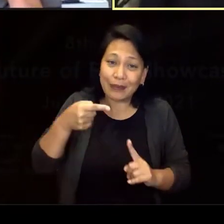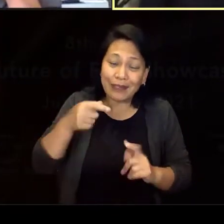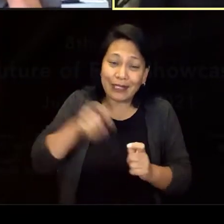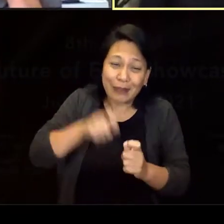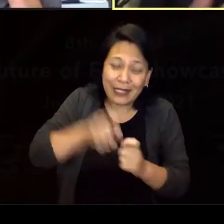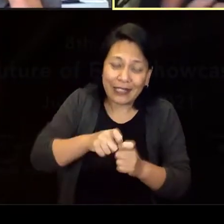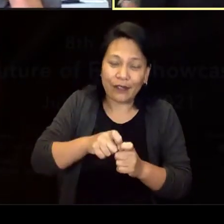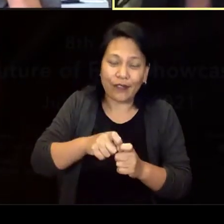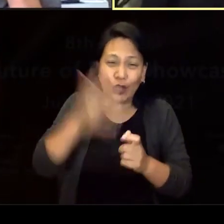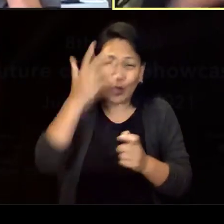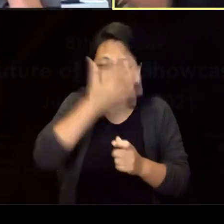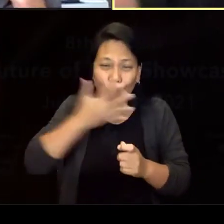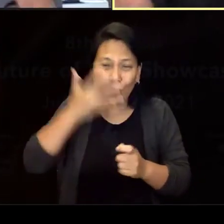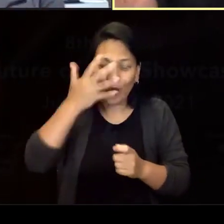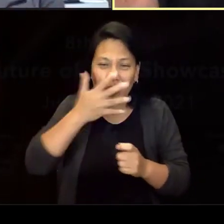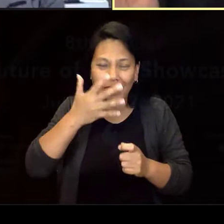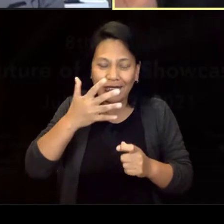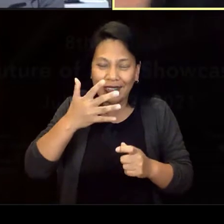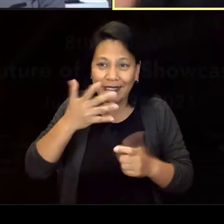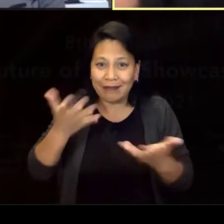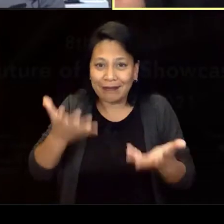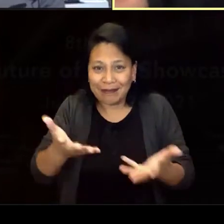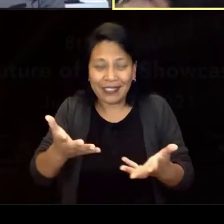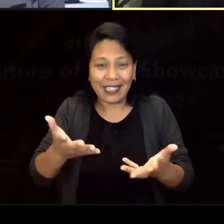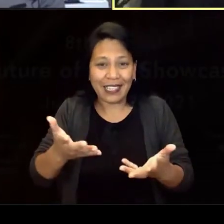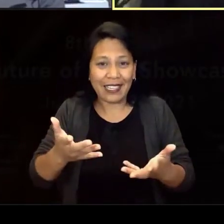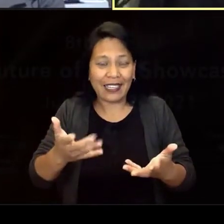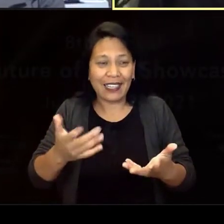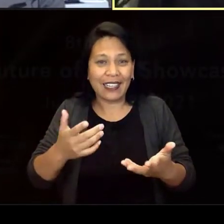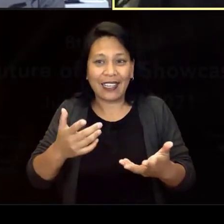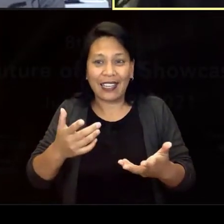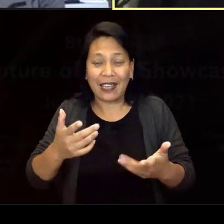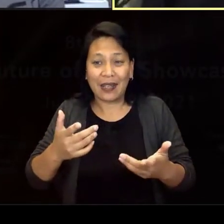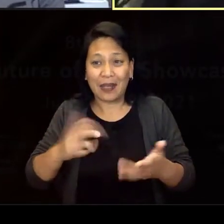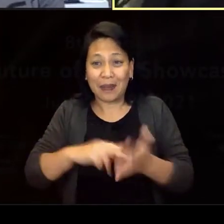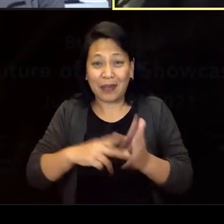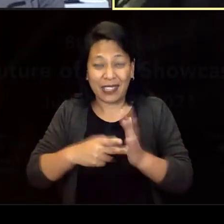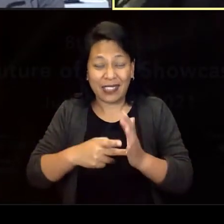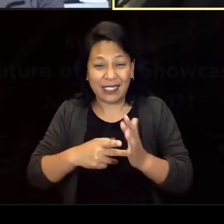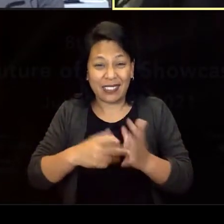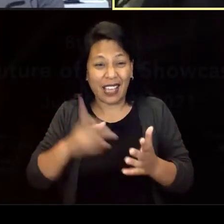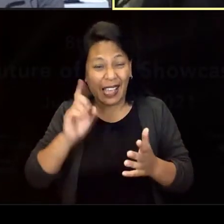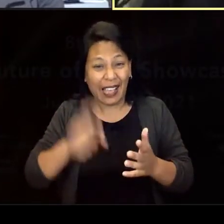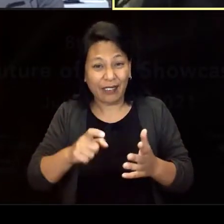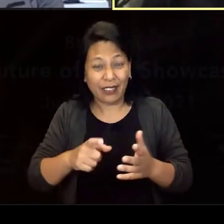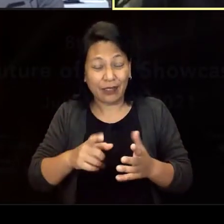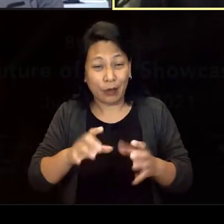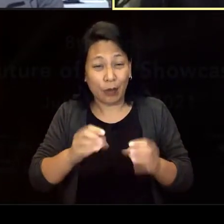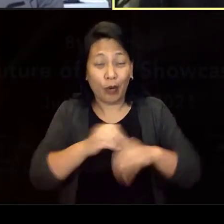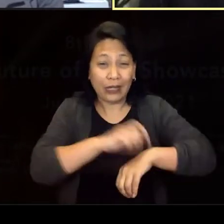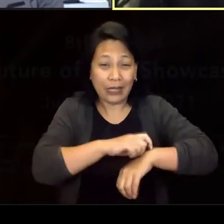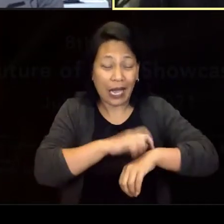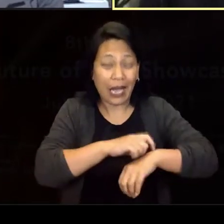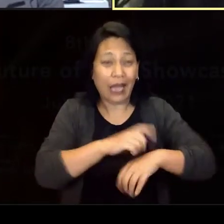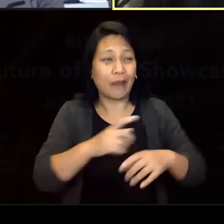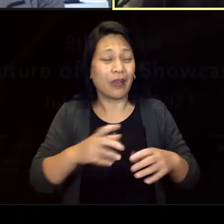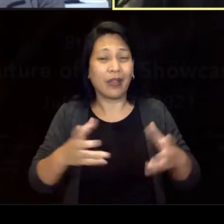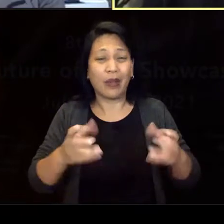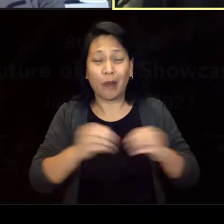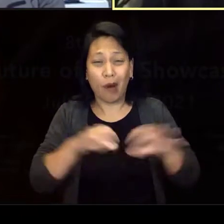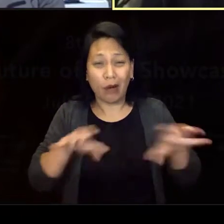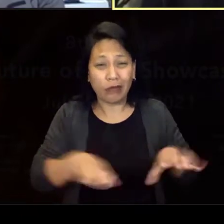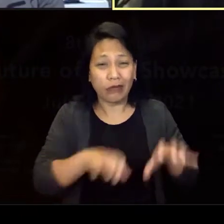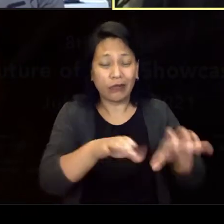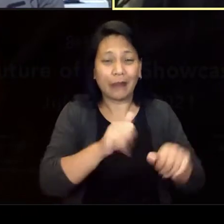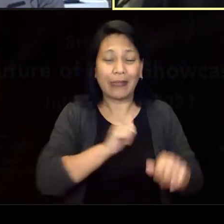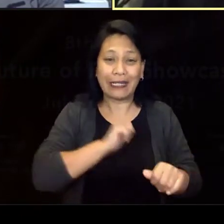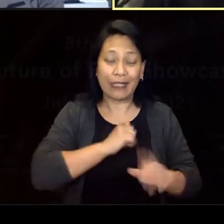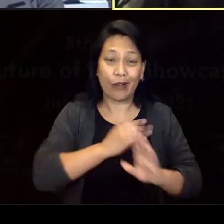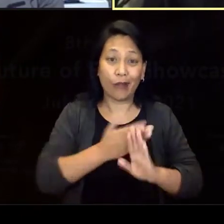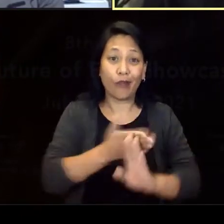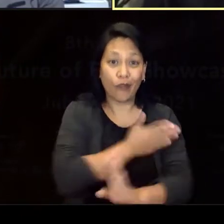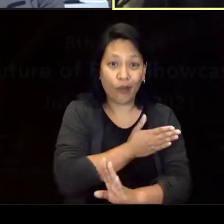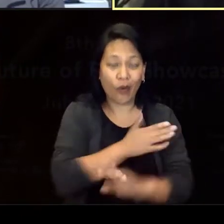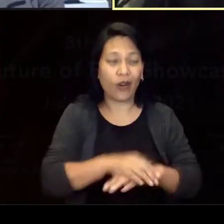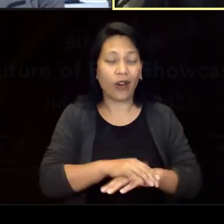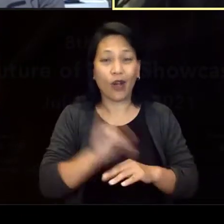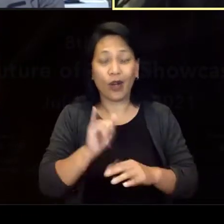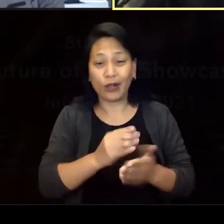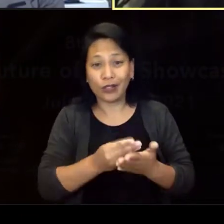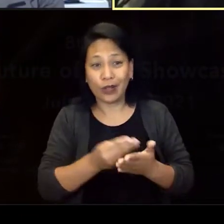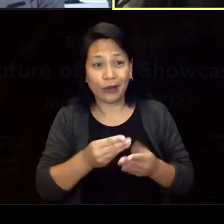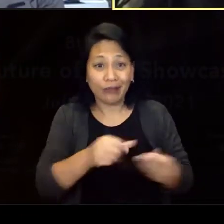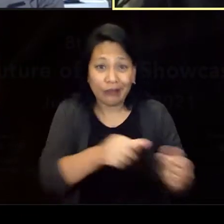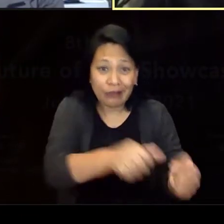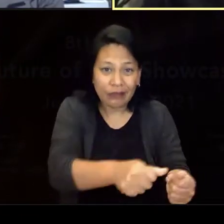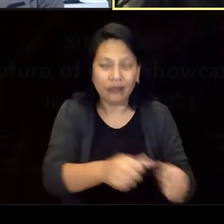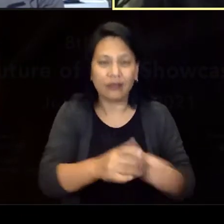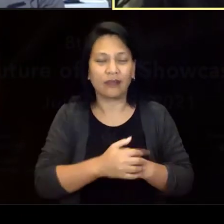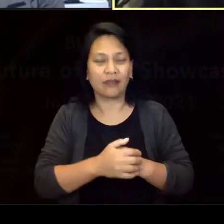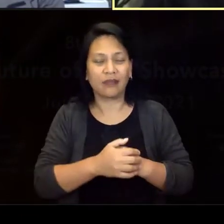That's different than I go about my life in a, it means that it costs me more in time and also obviously financially as well and energy as well.